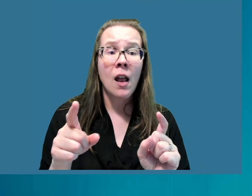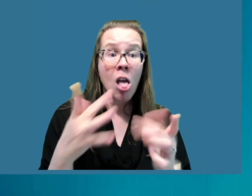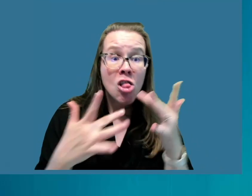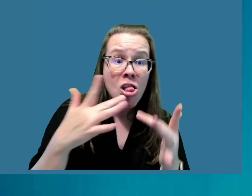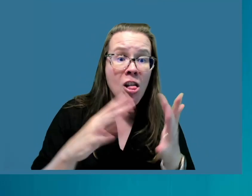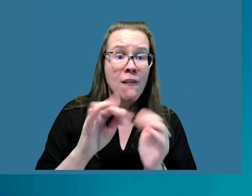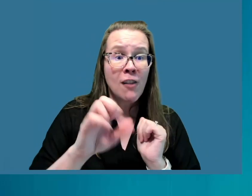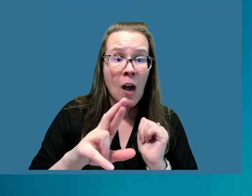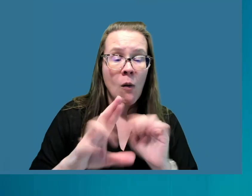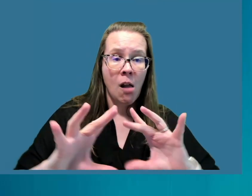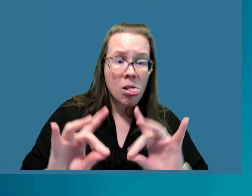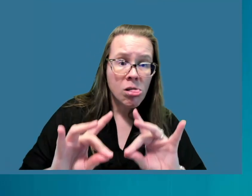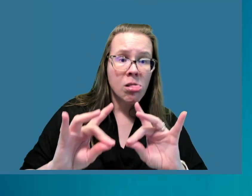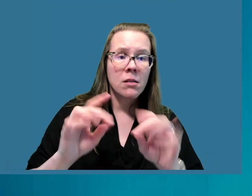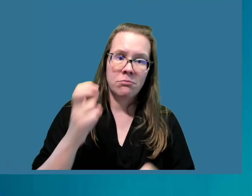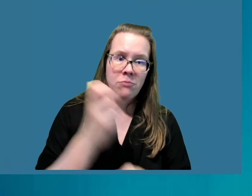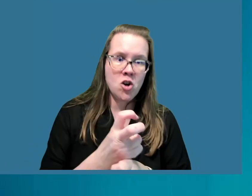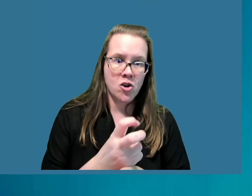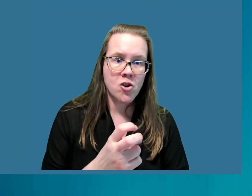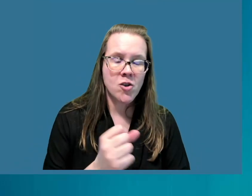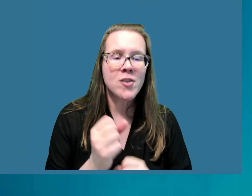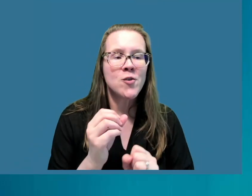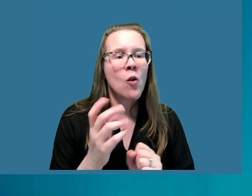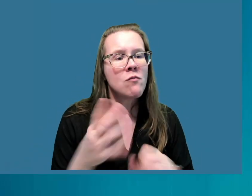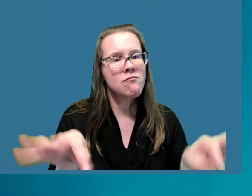because that could affect the texture of the cookies. But if you don't use enough flour,